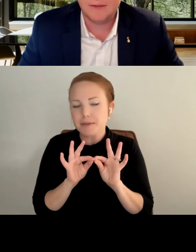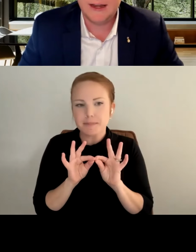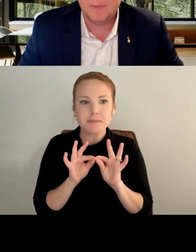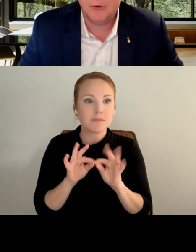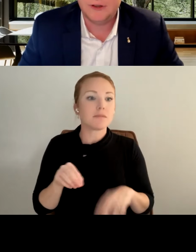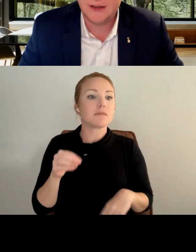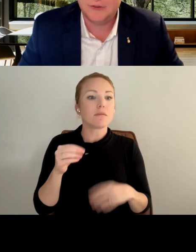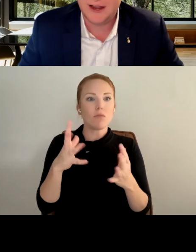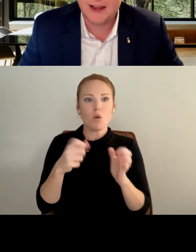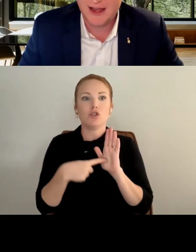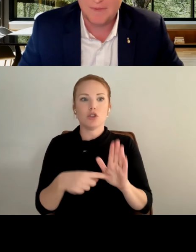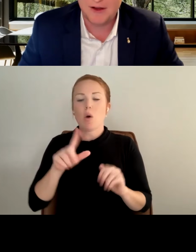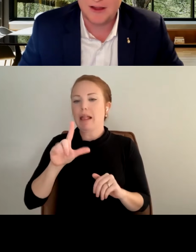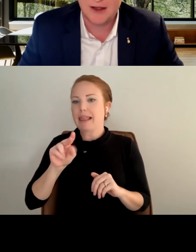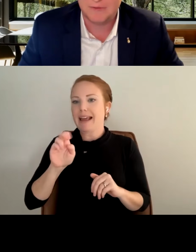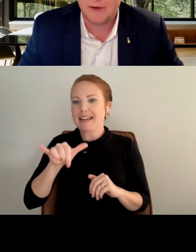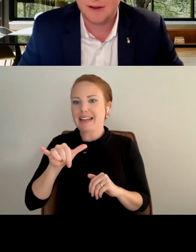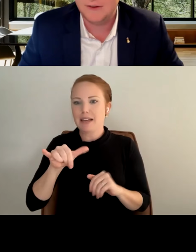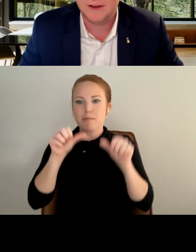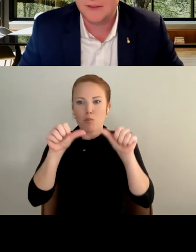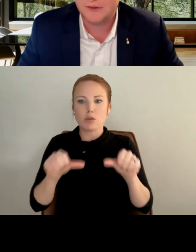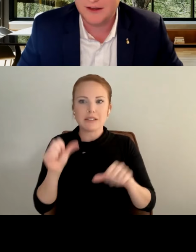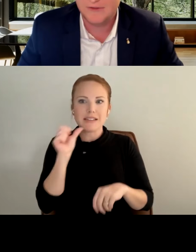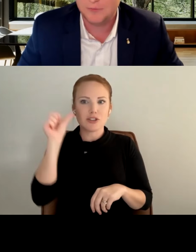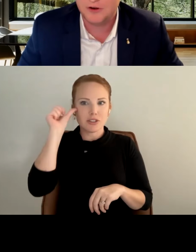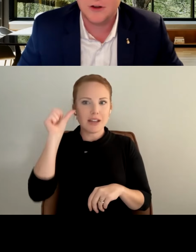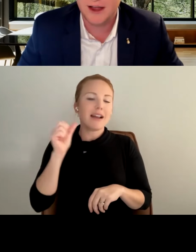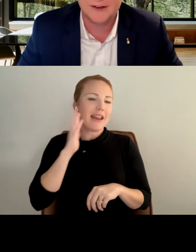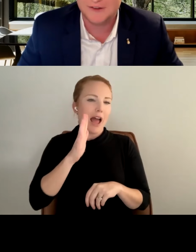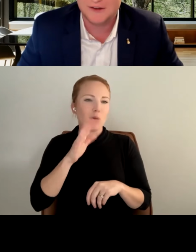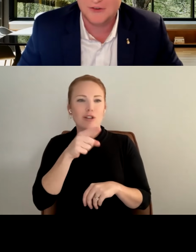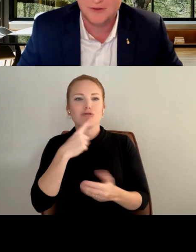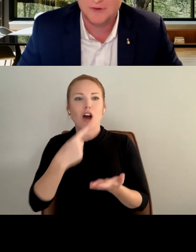out Lainey posted yesterday, and I'll get to this idea of this procure access initiative,